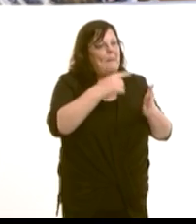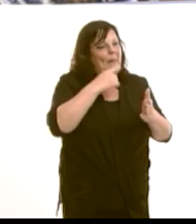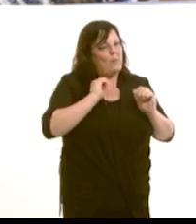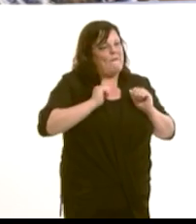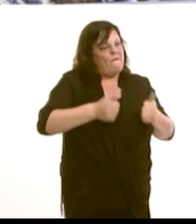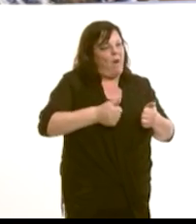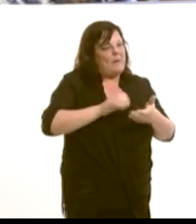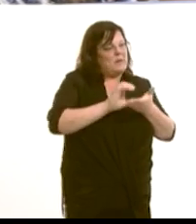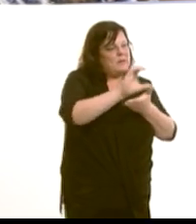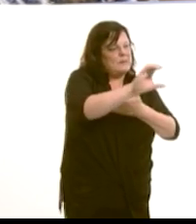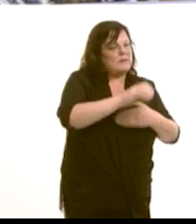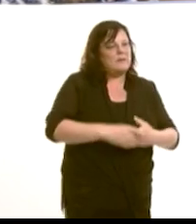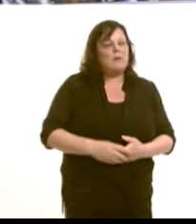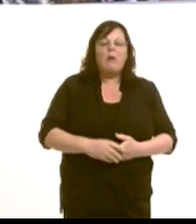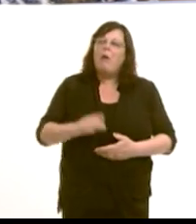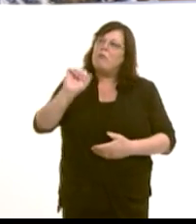Rhianon Passmore: Thank you, First Minister, for that answer.